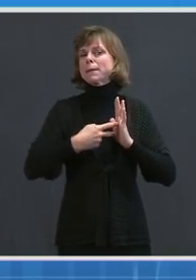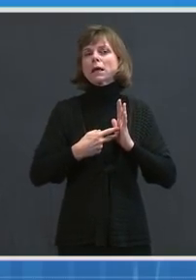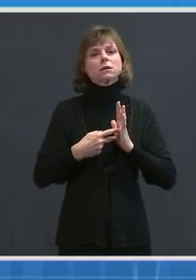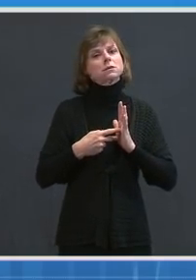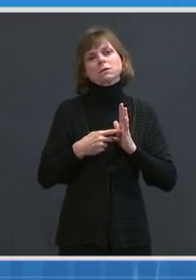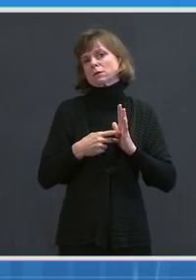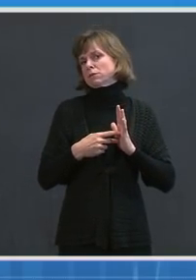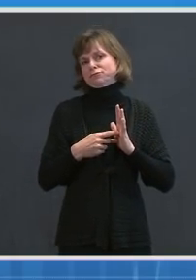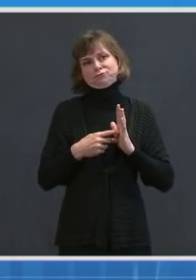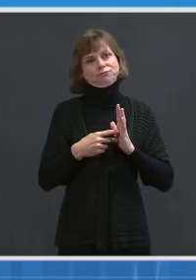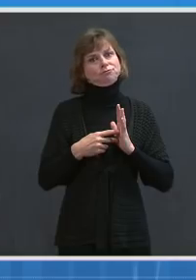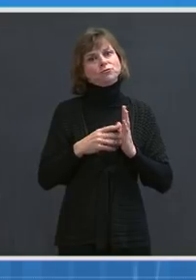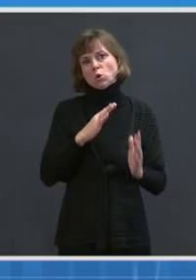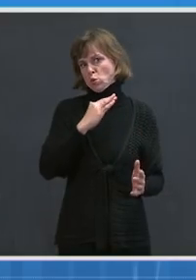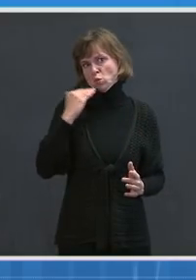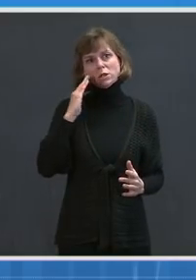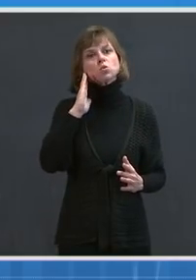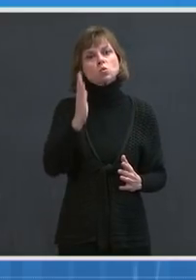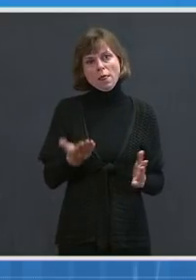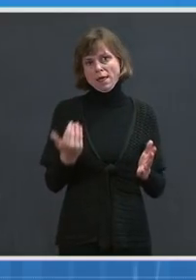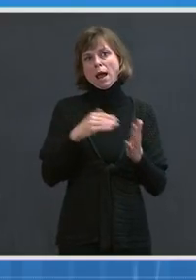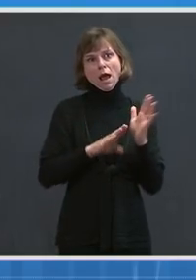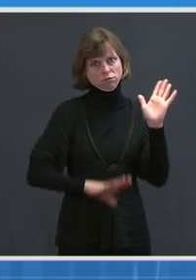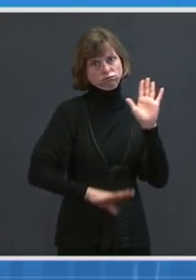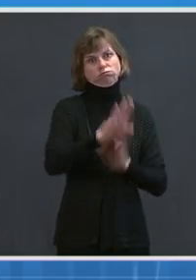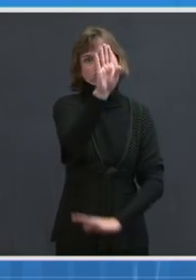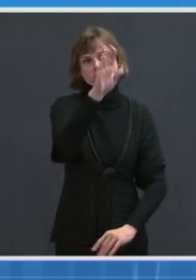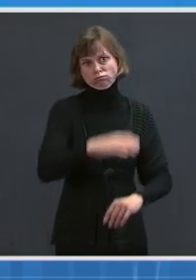that you are at risk for another spike. Next slide.